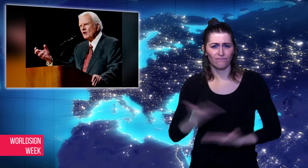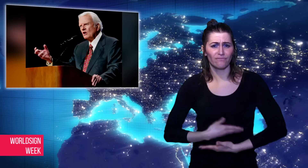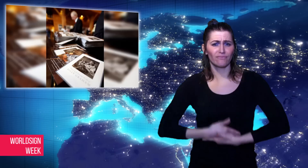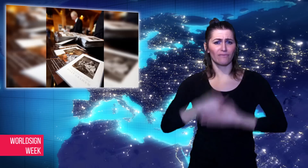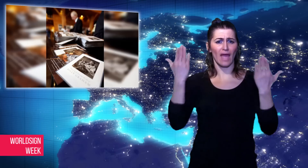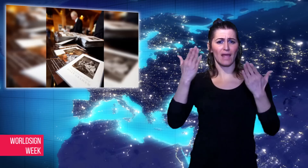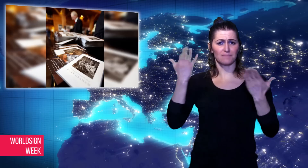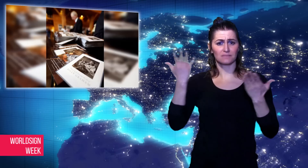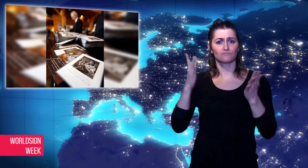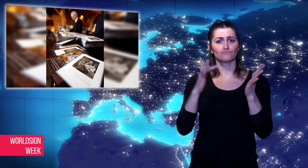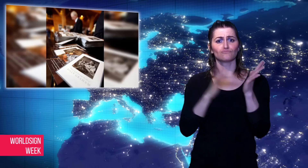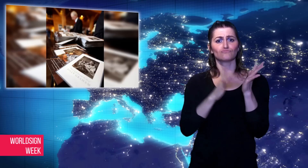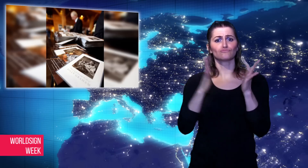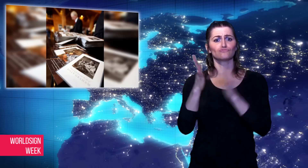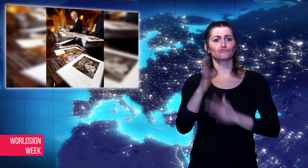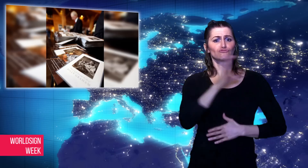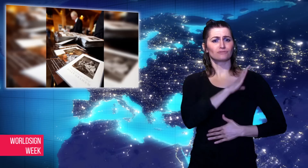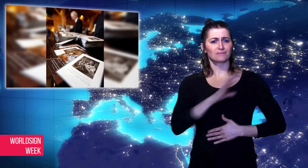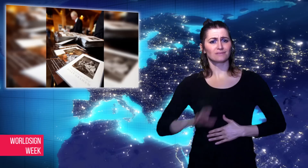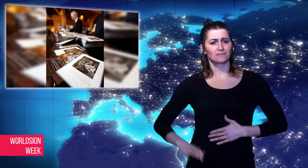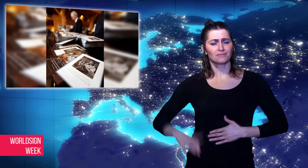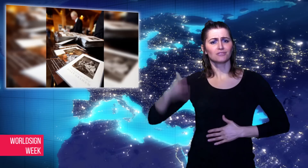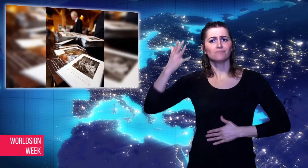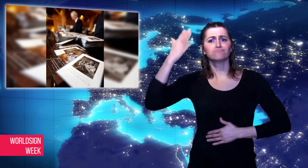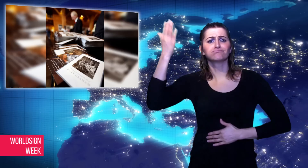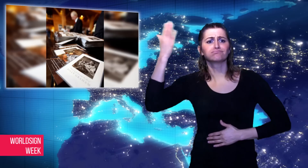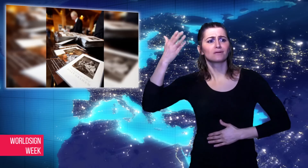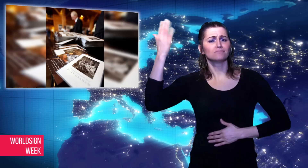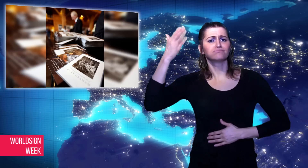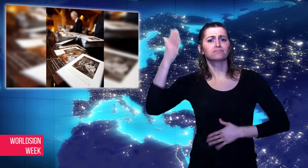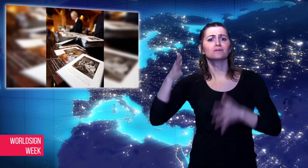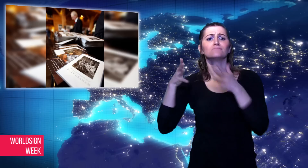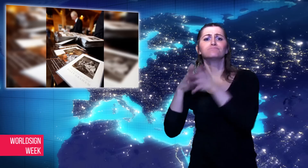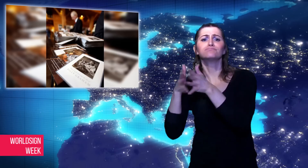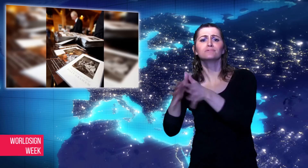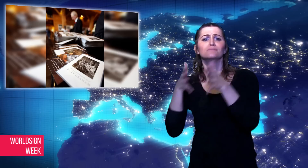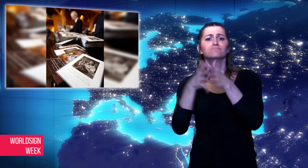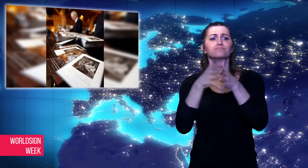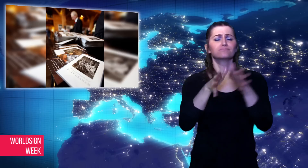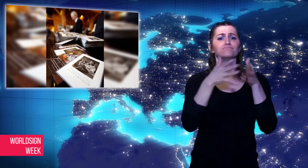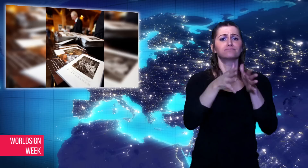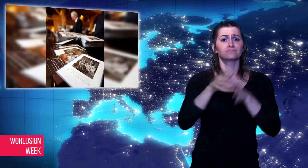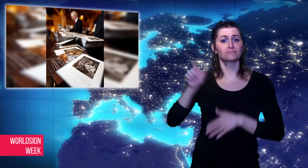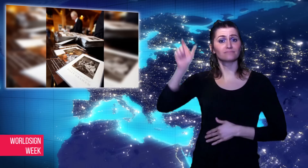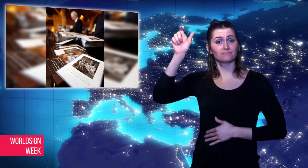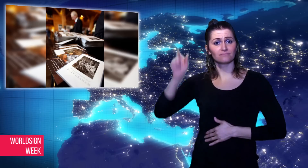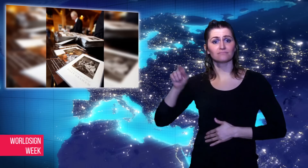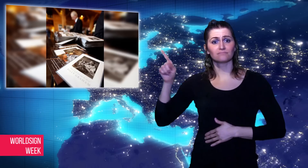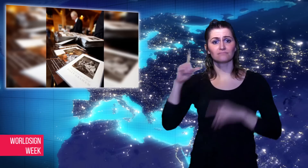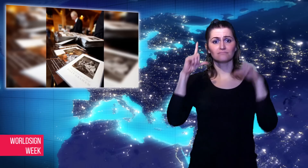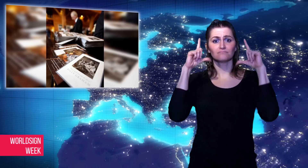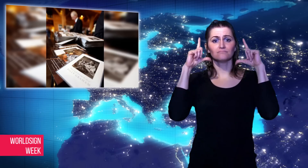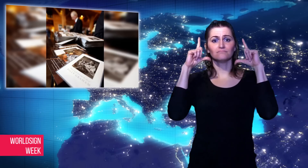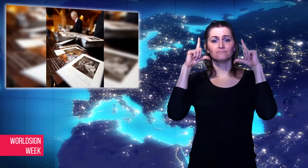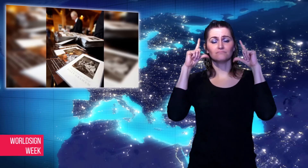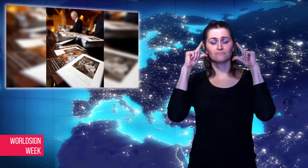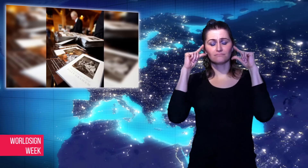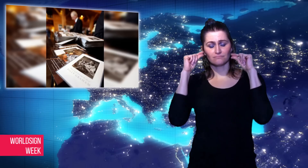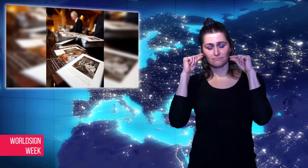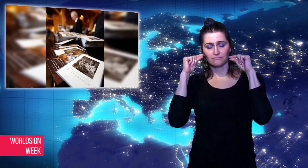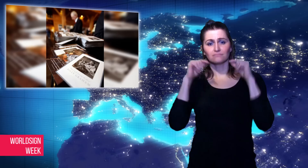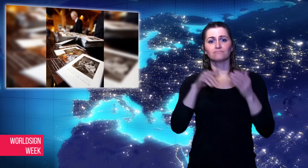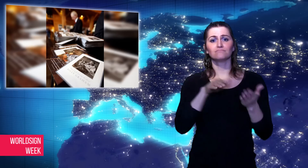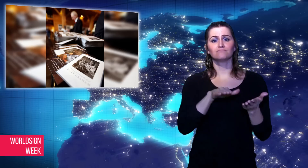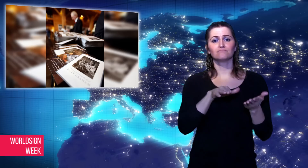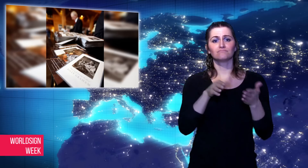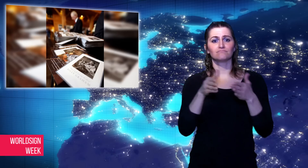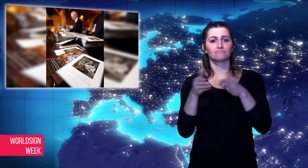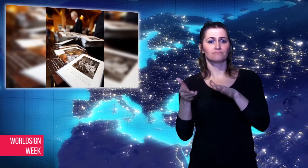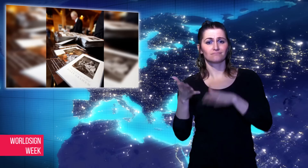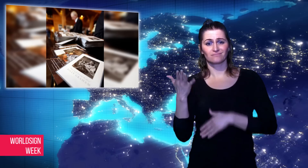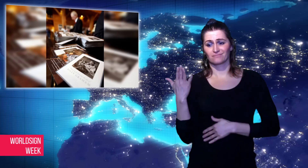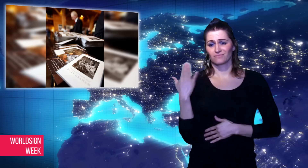famous Christian evangelist, passed away